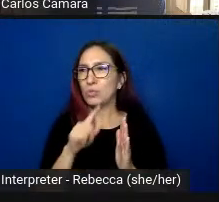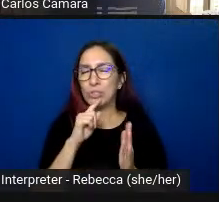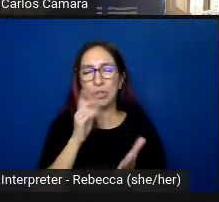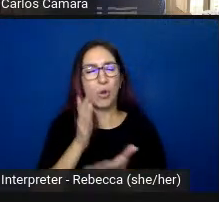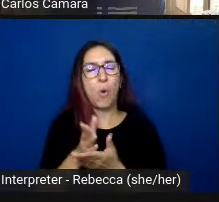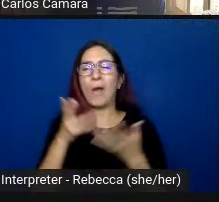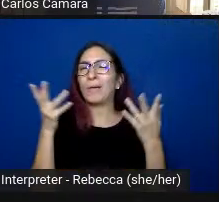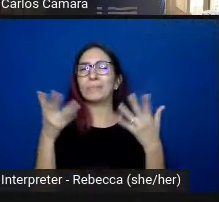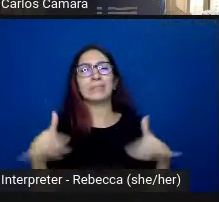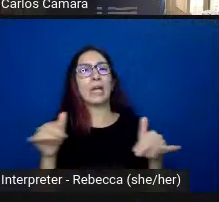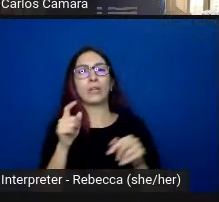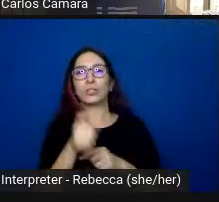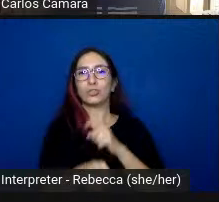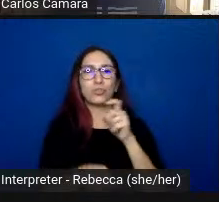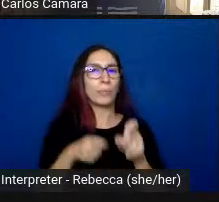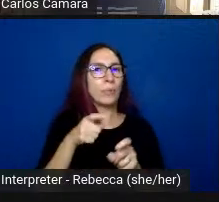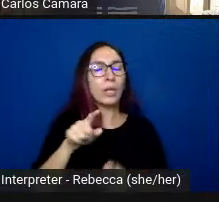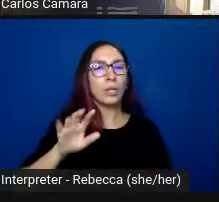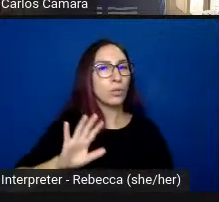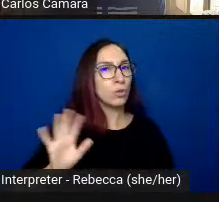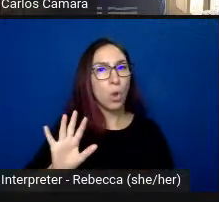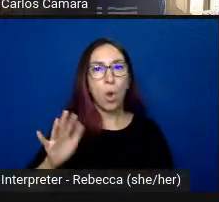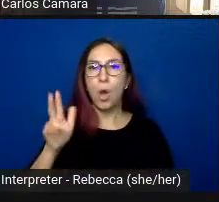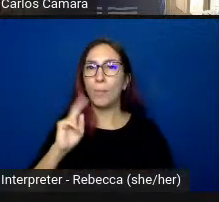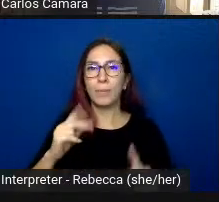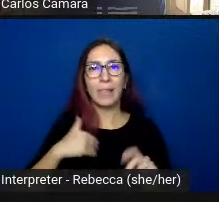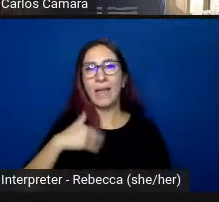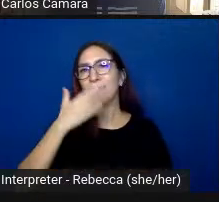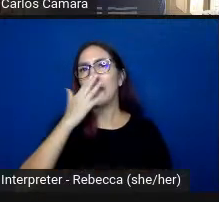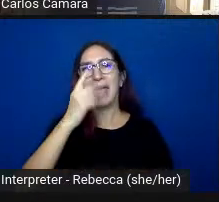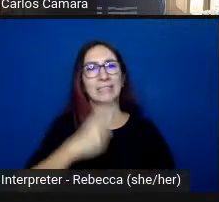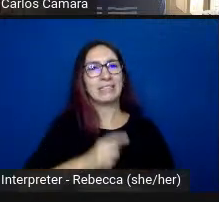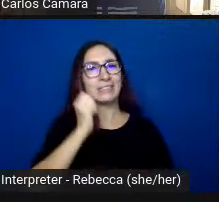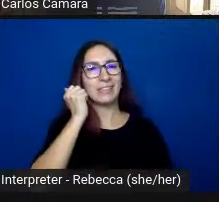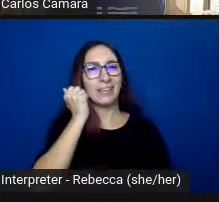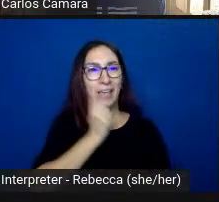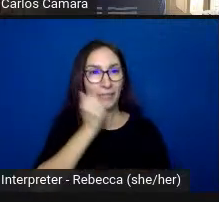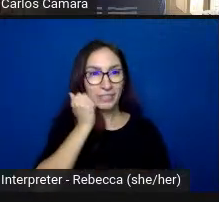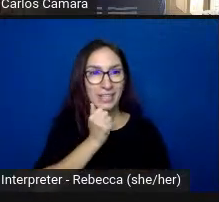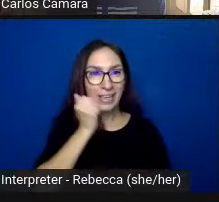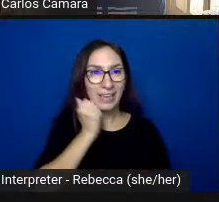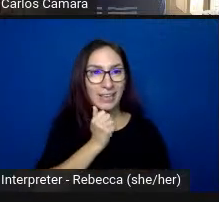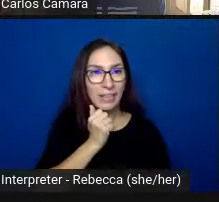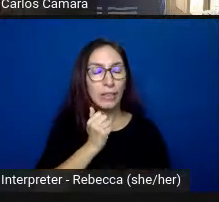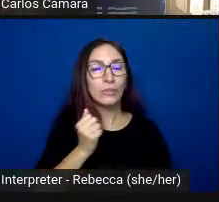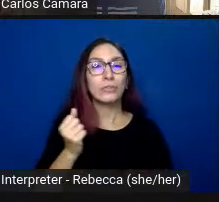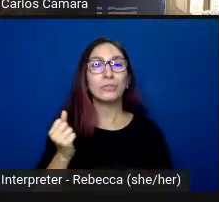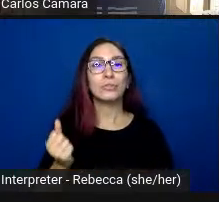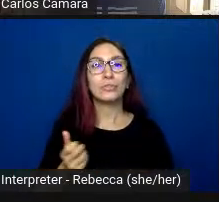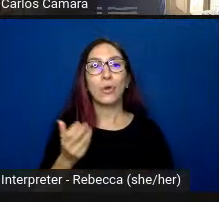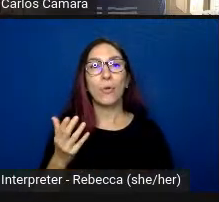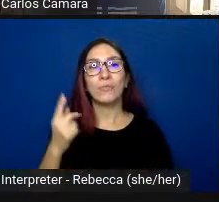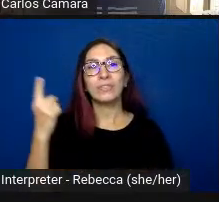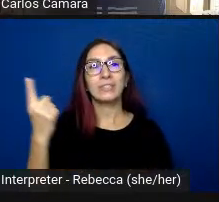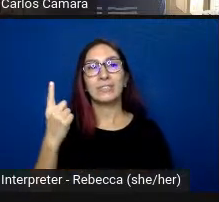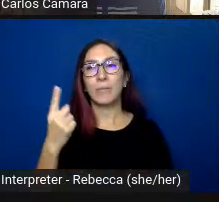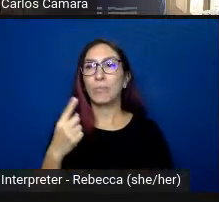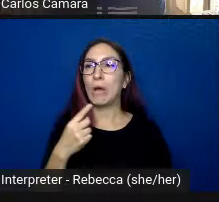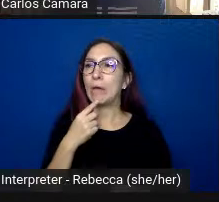That should not make you to stop contributing because people have bad days every day.